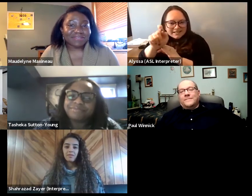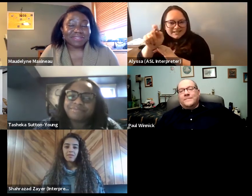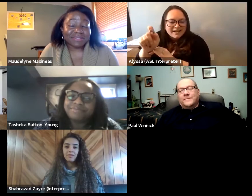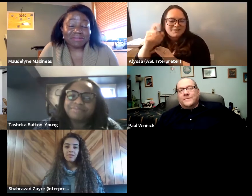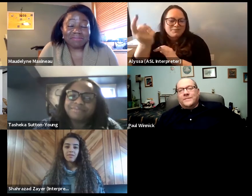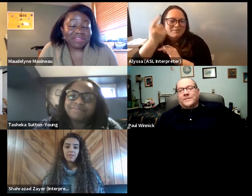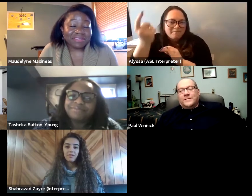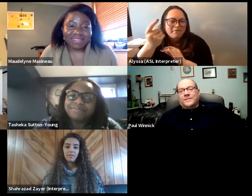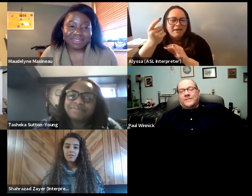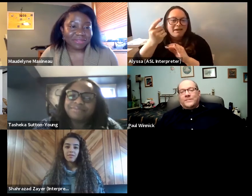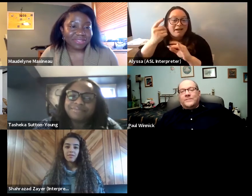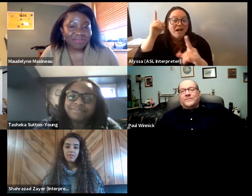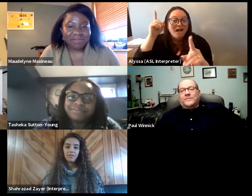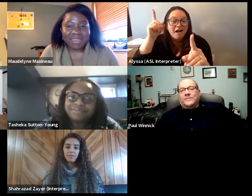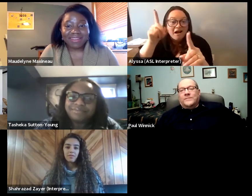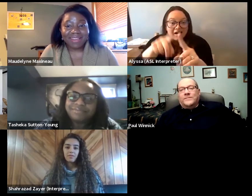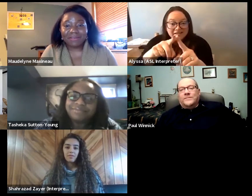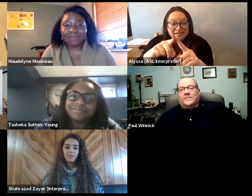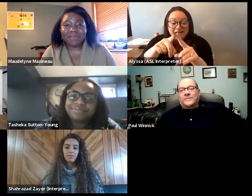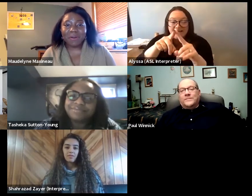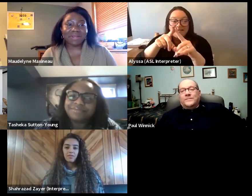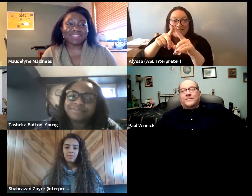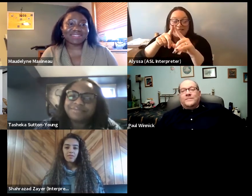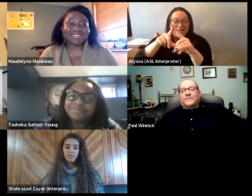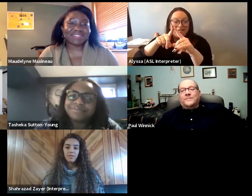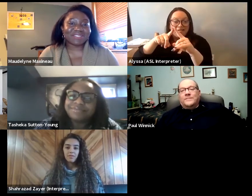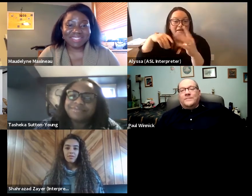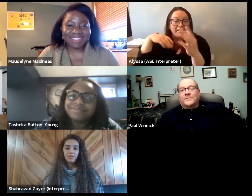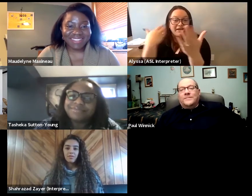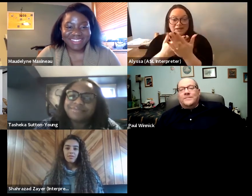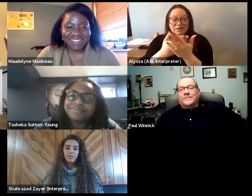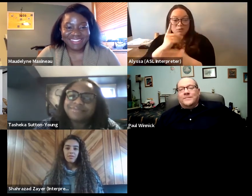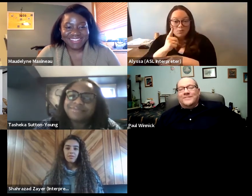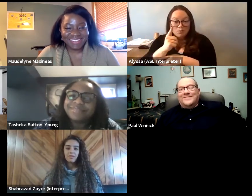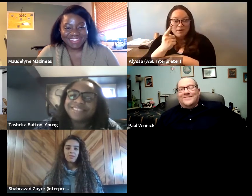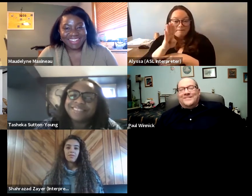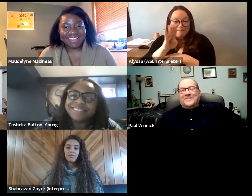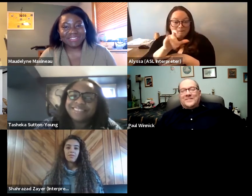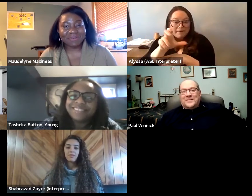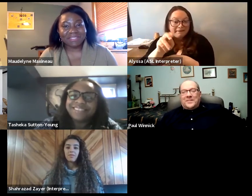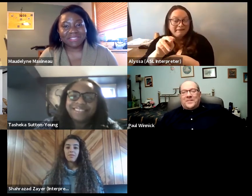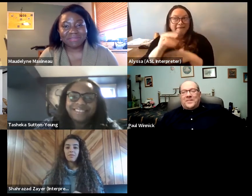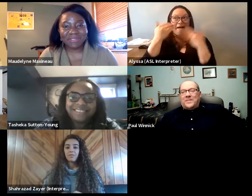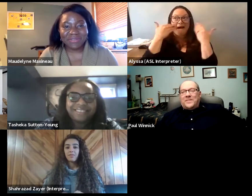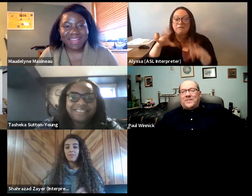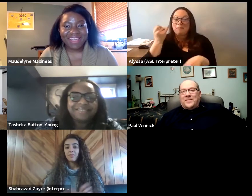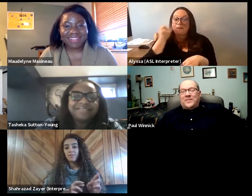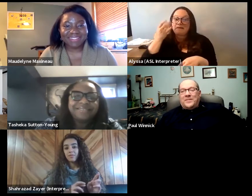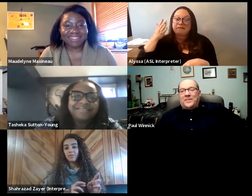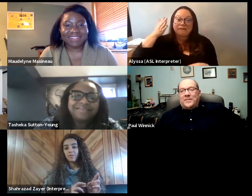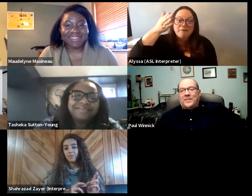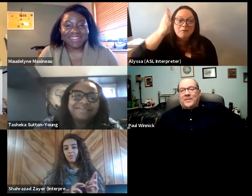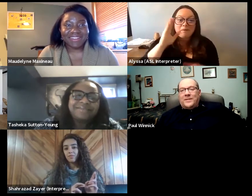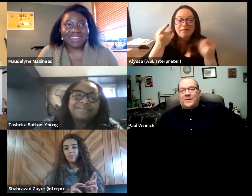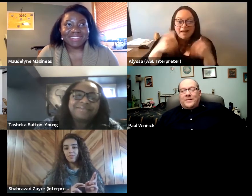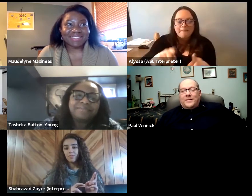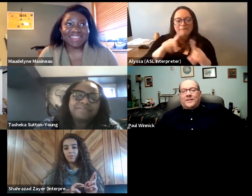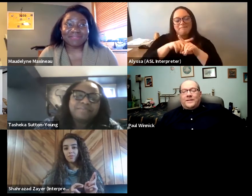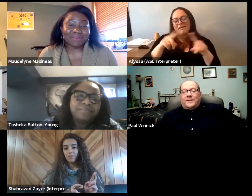reaches a billion. Will you ever make it? I don't know. But it's just interesting. To watch him do that and to and to say, well,